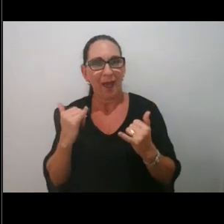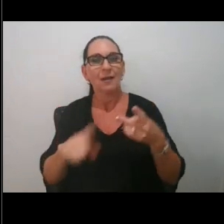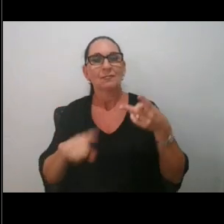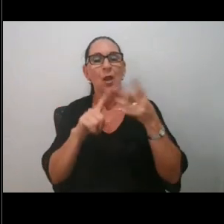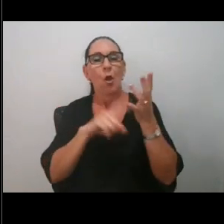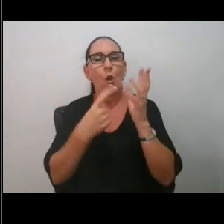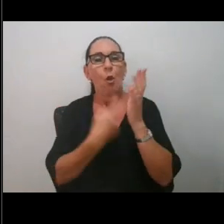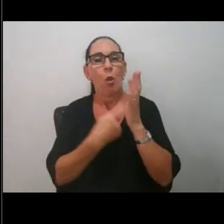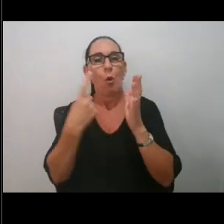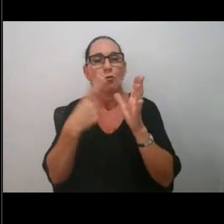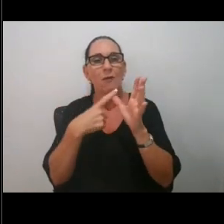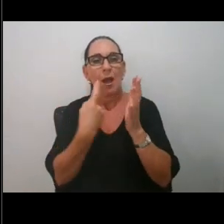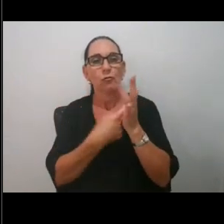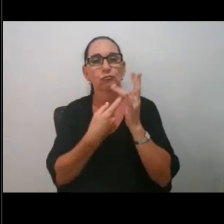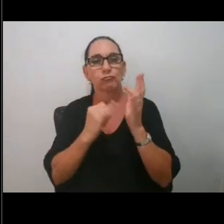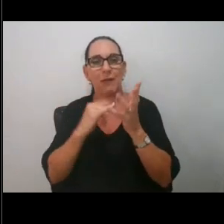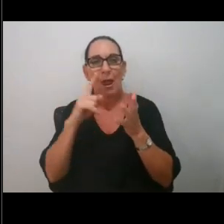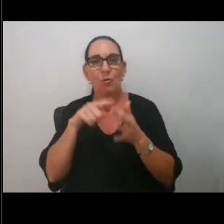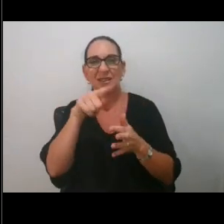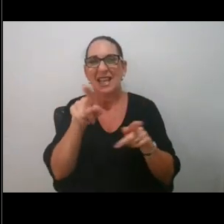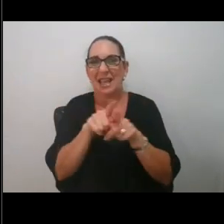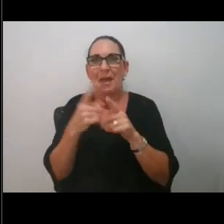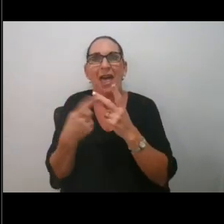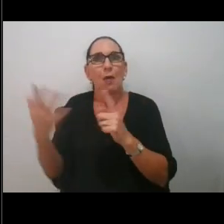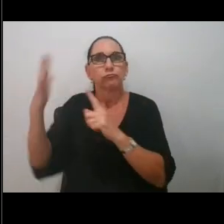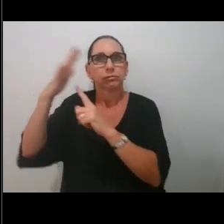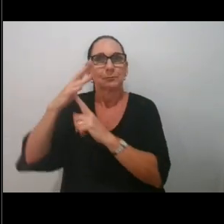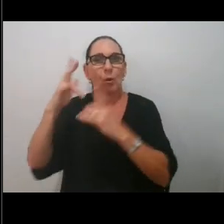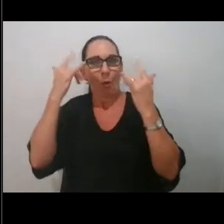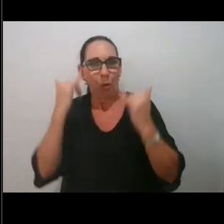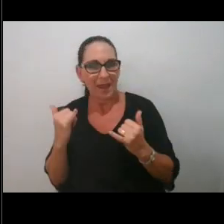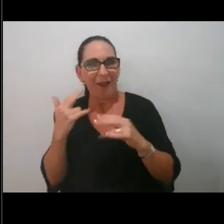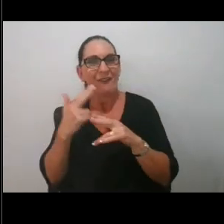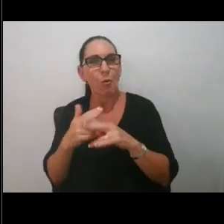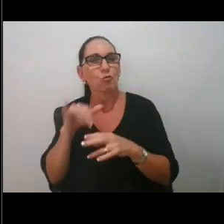principal lawyer in our Criminal Law Services team we'll also be joined by Kym McNally who's